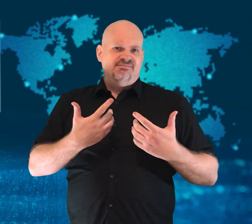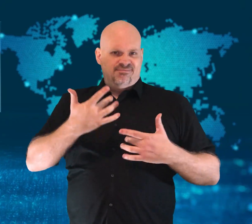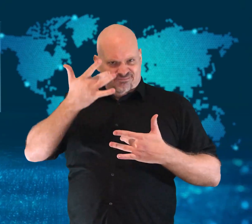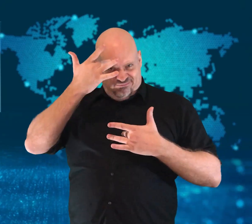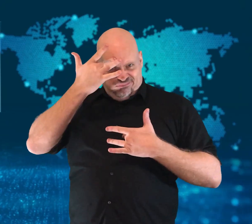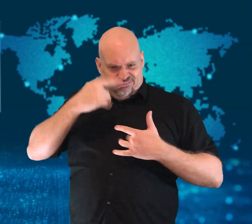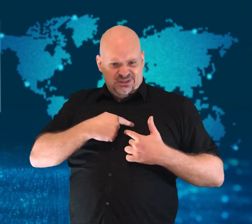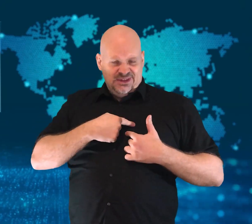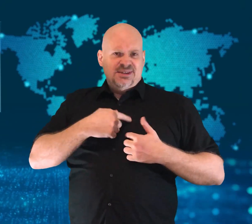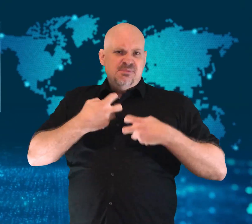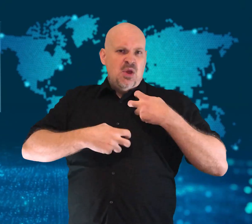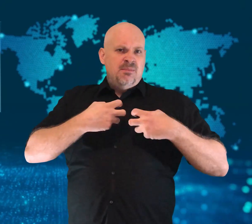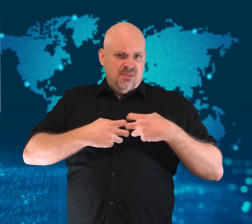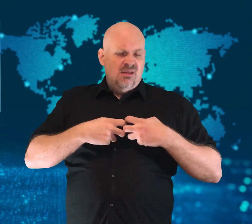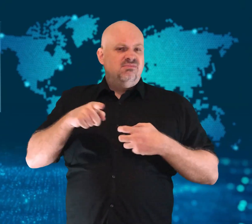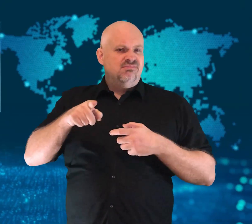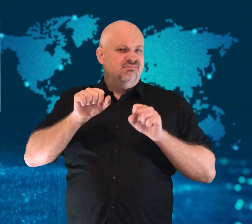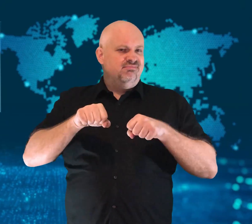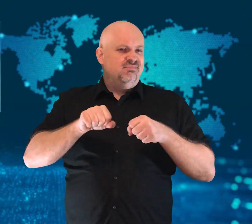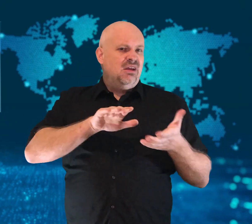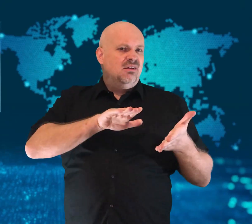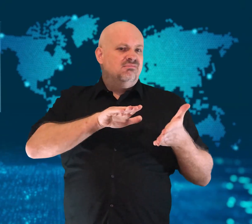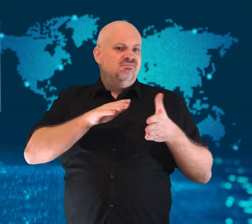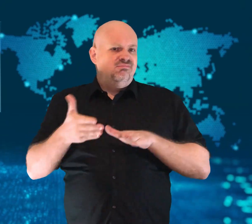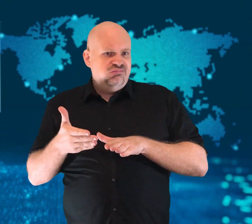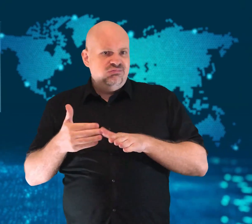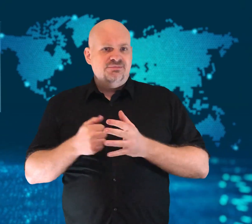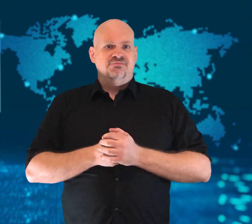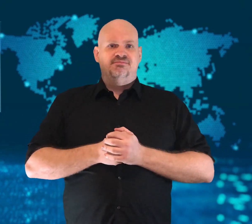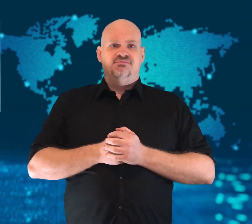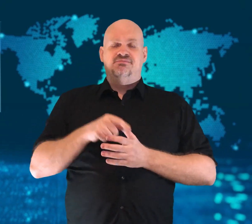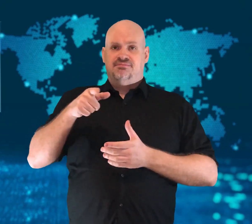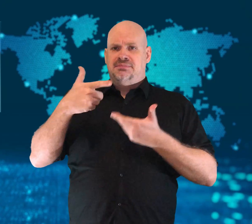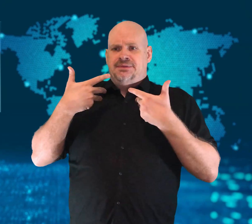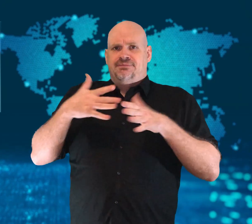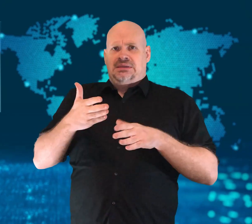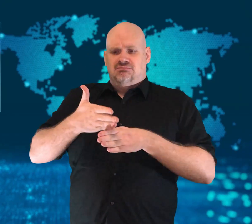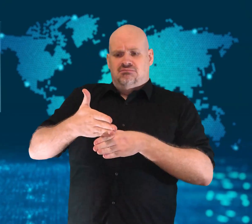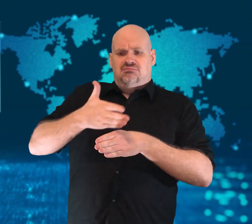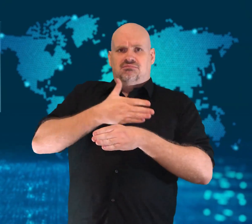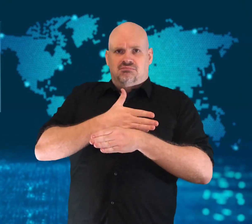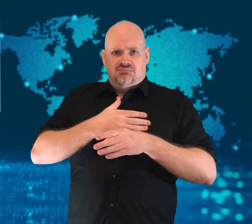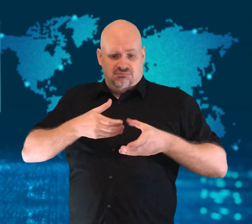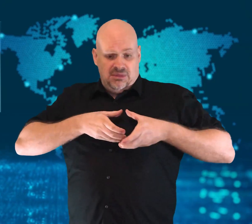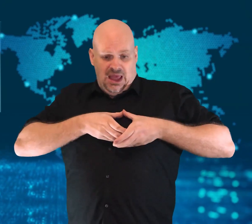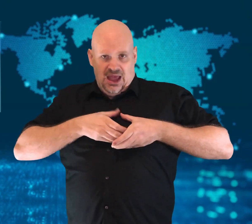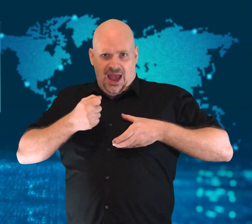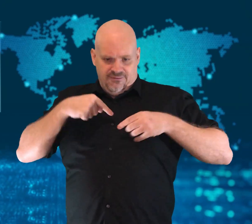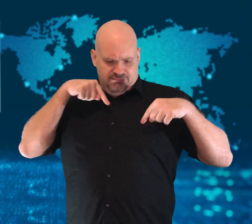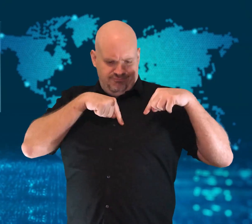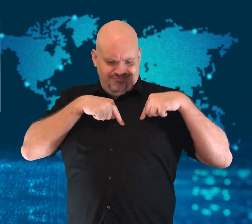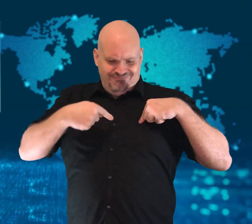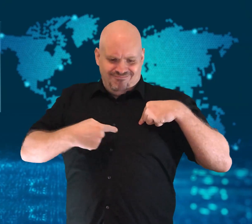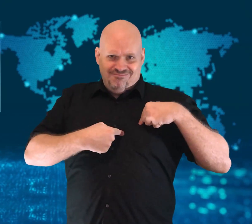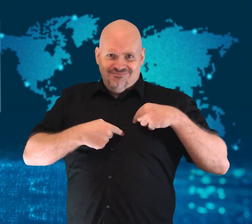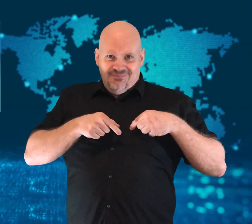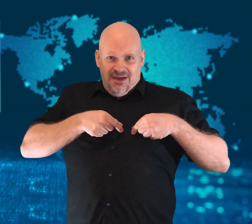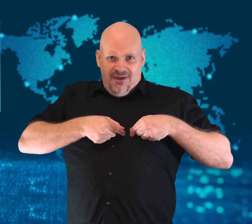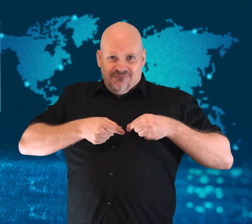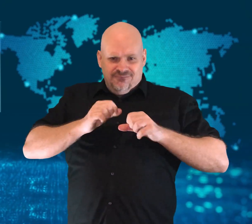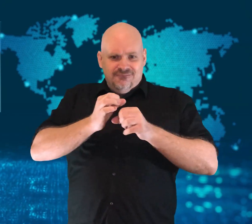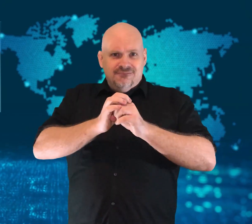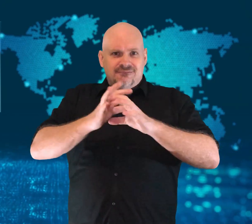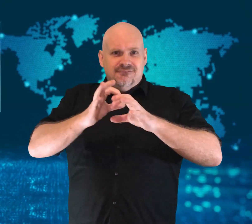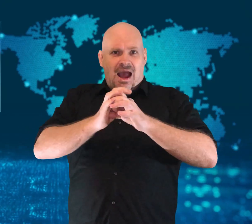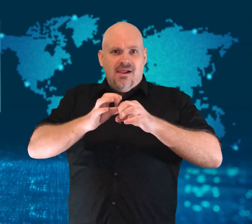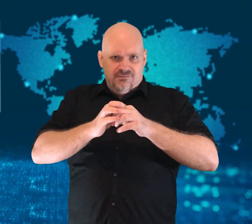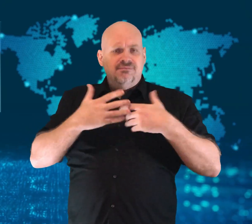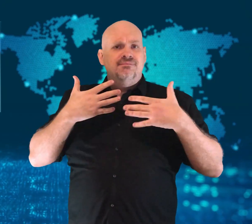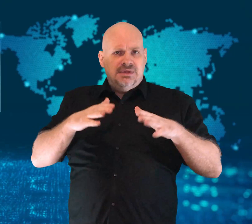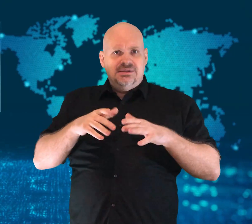He had previously received a pig valve to replace one of his heart